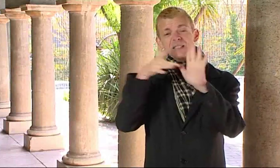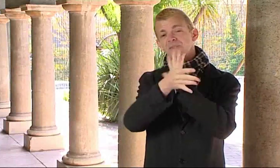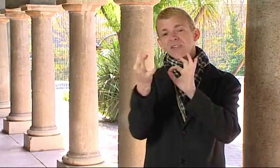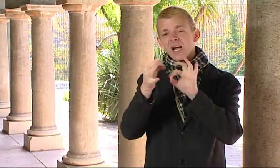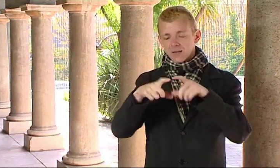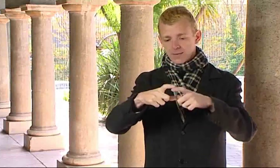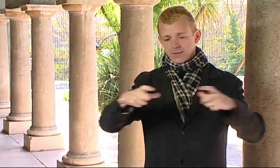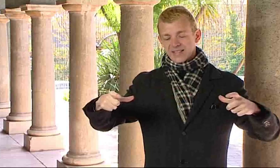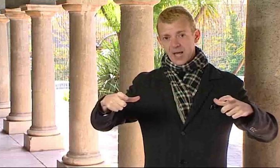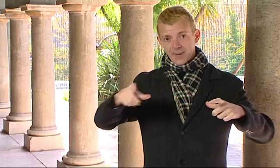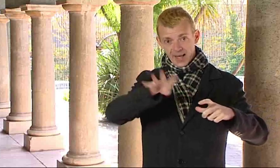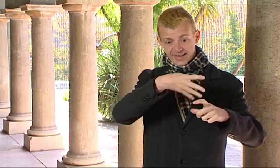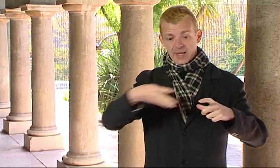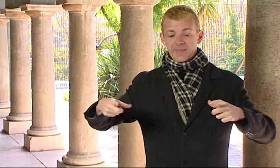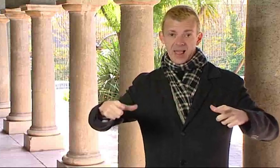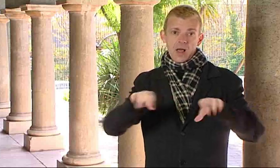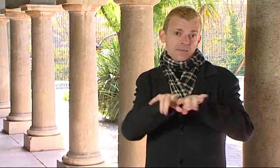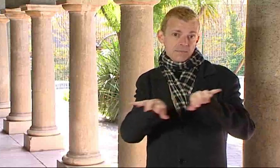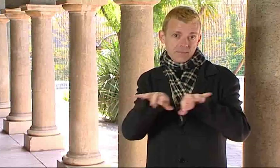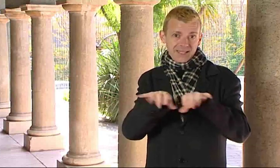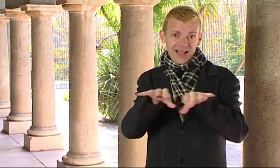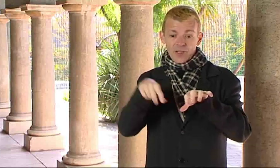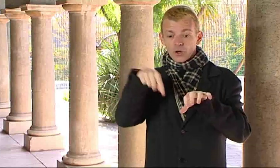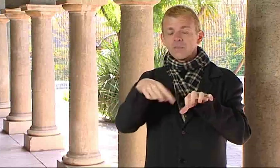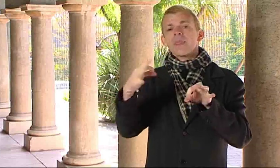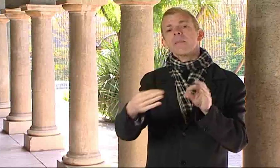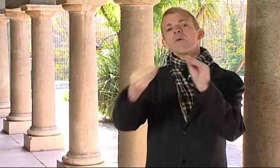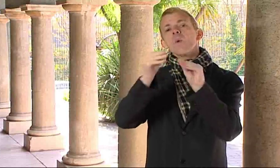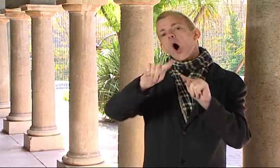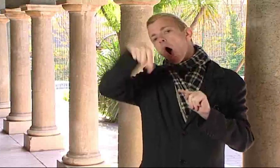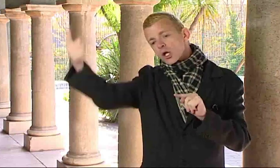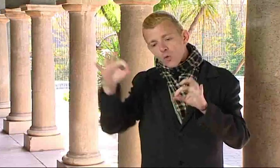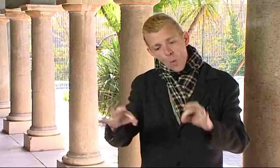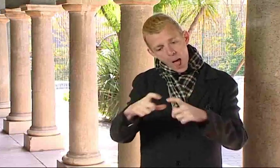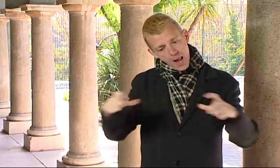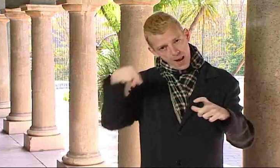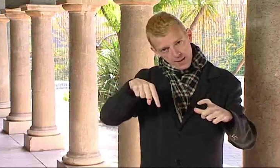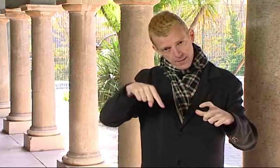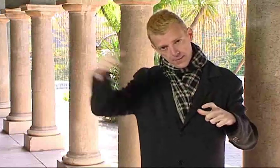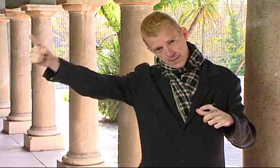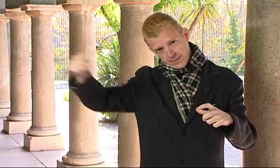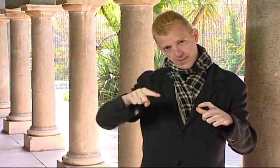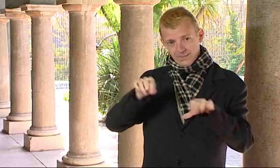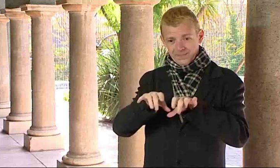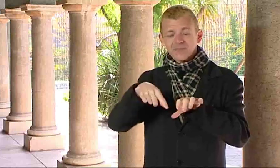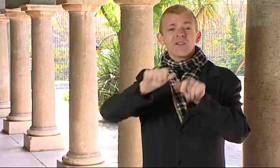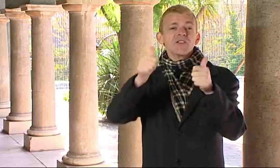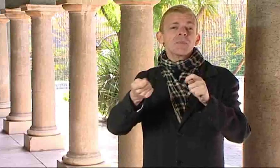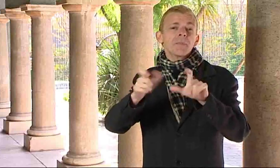by contacting a device called DTS. DTS is a text telephone you use